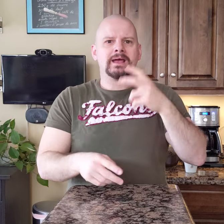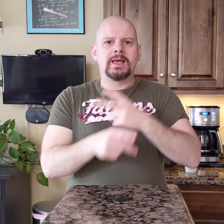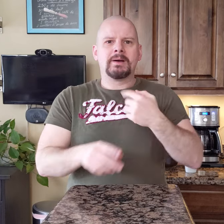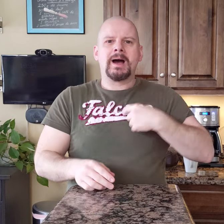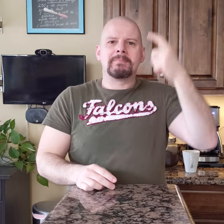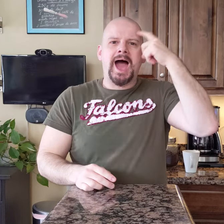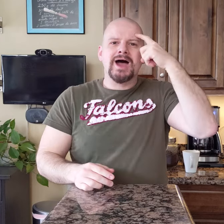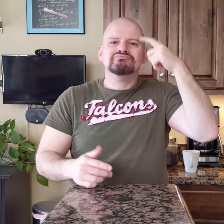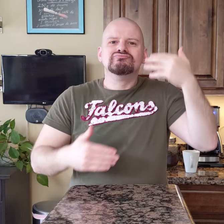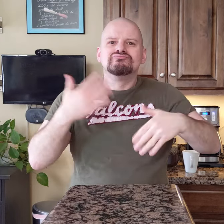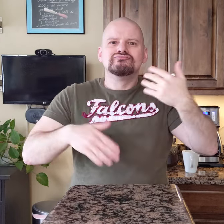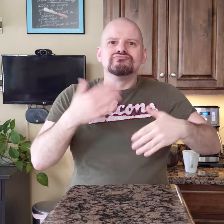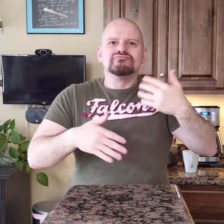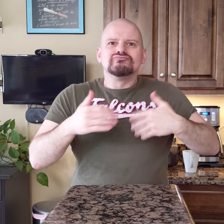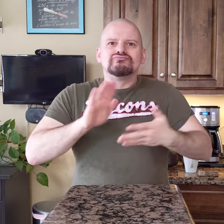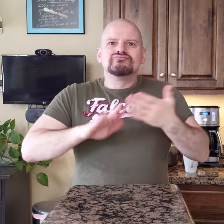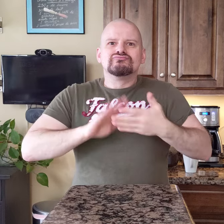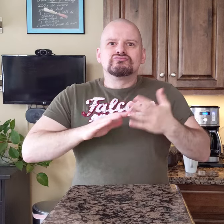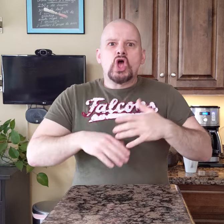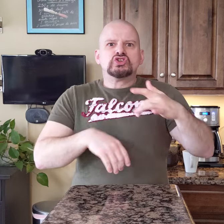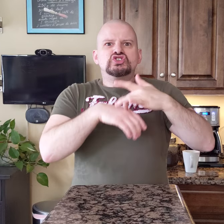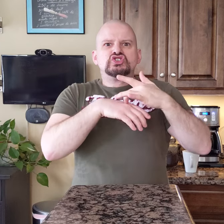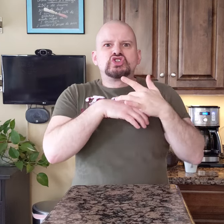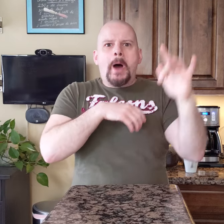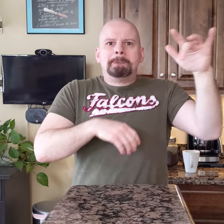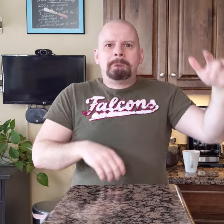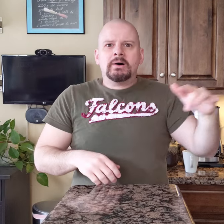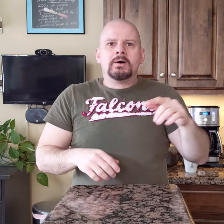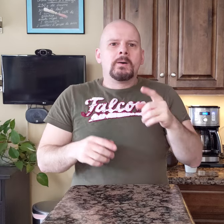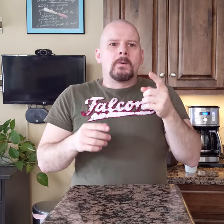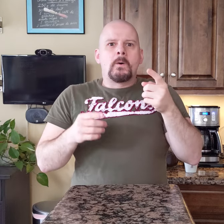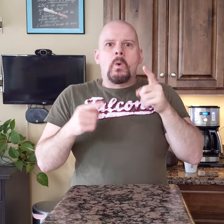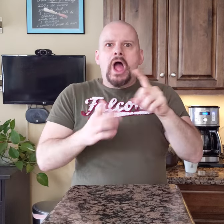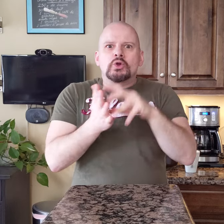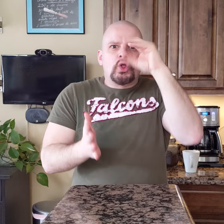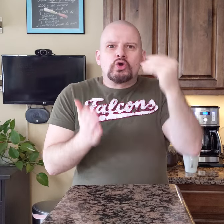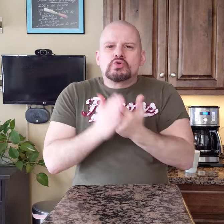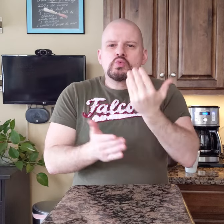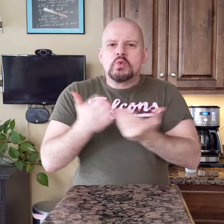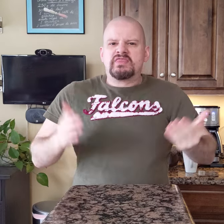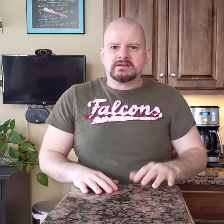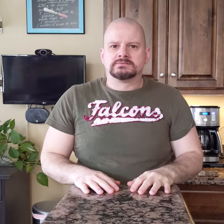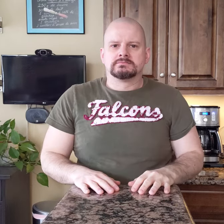and keep my mind going fresh and sharp while learning new things.